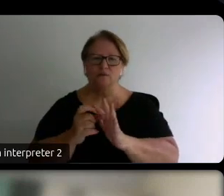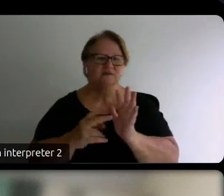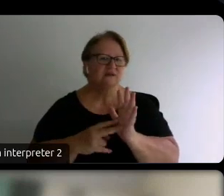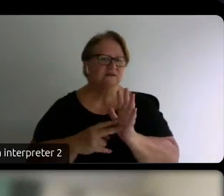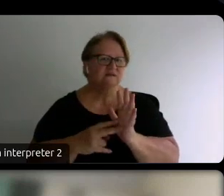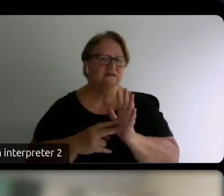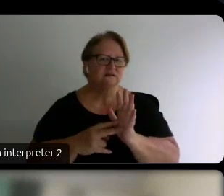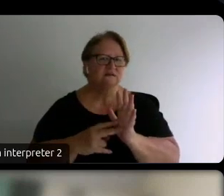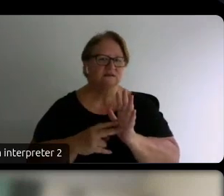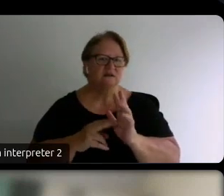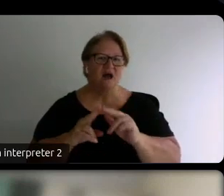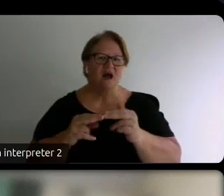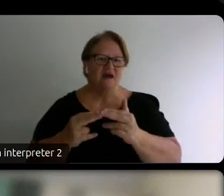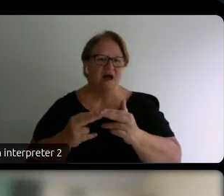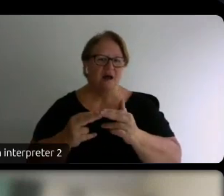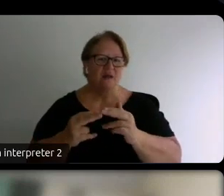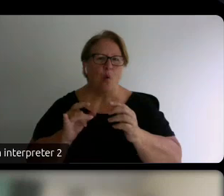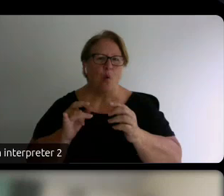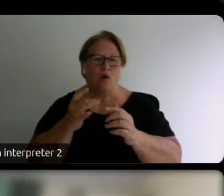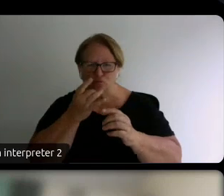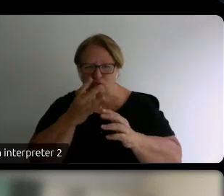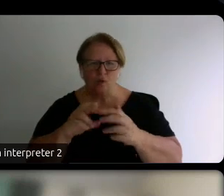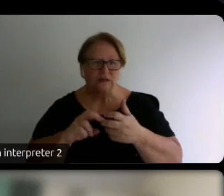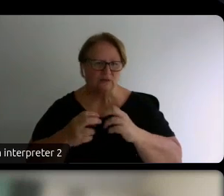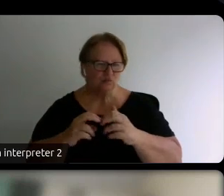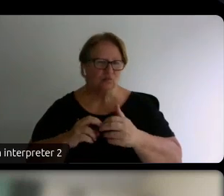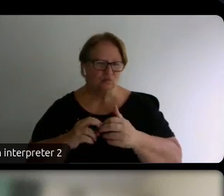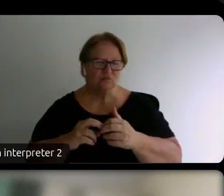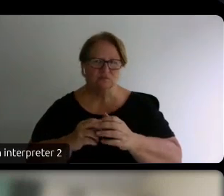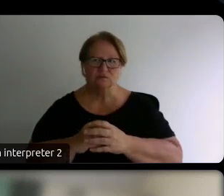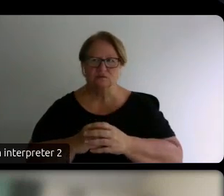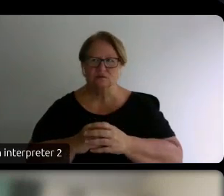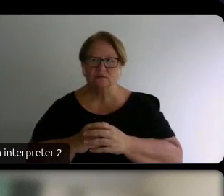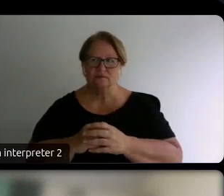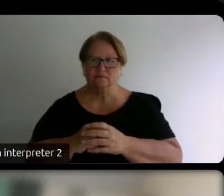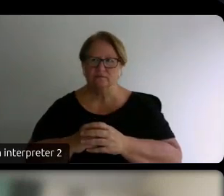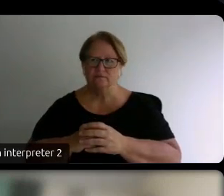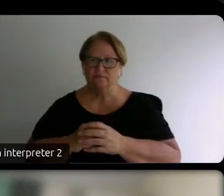family law and or child protection issues. More times than not there is a collection of of